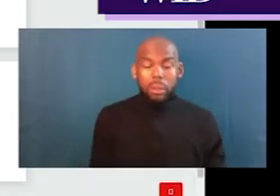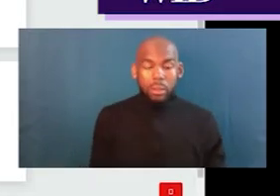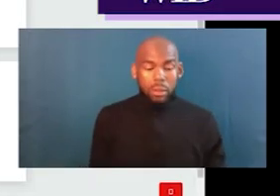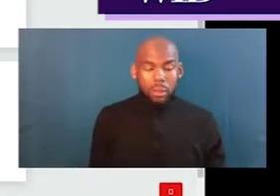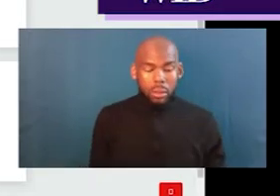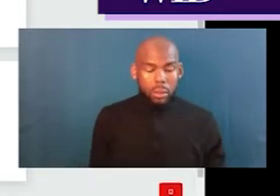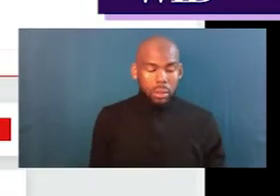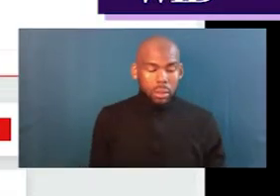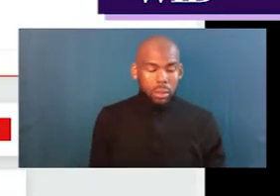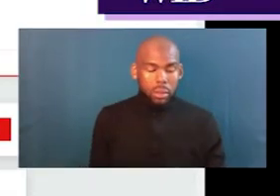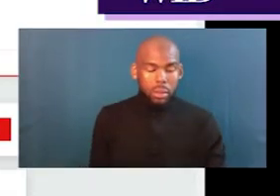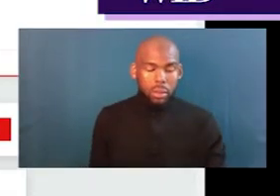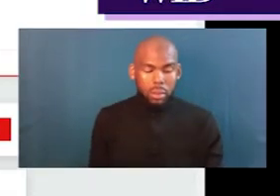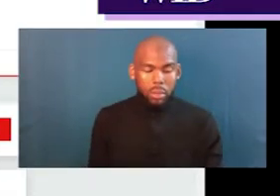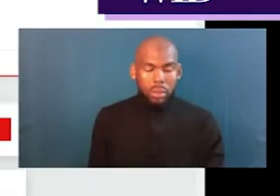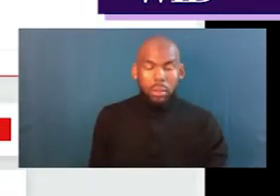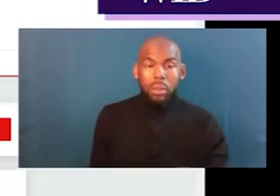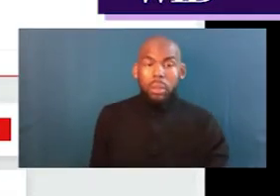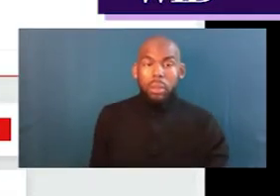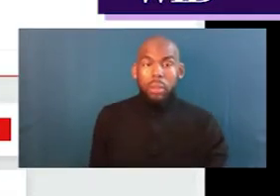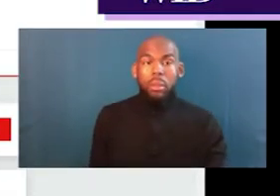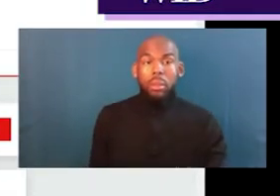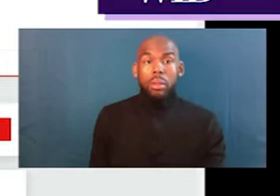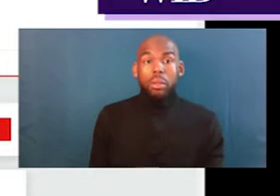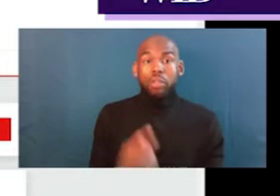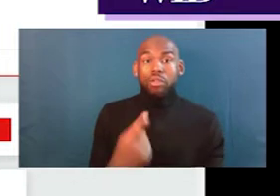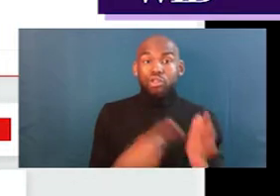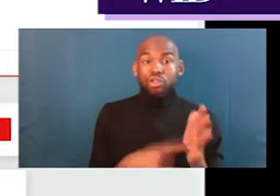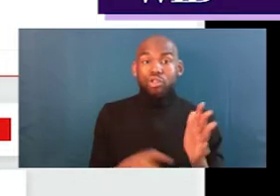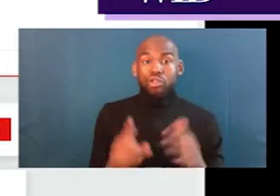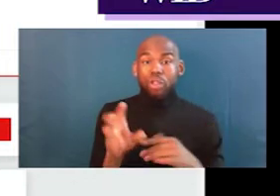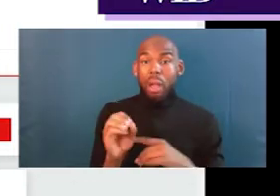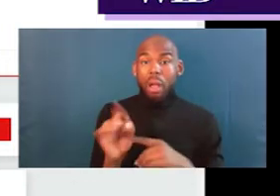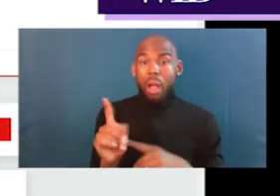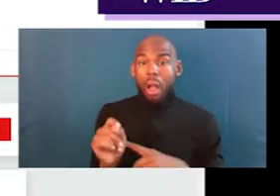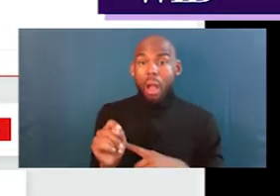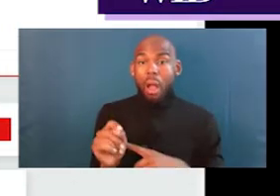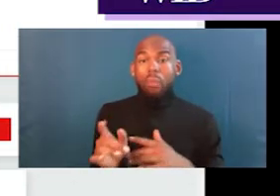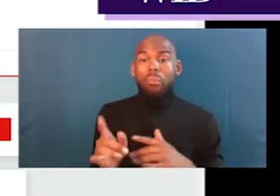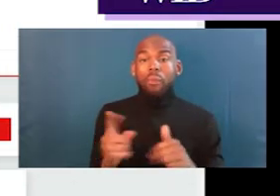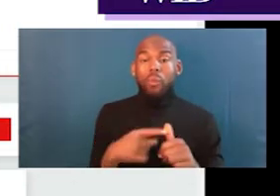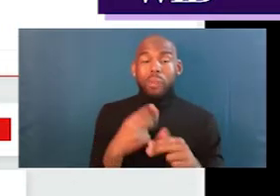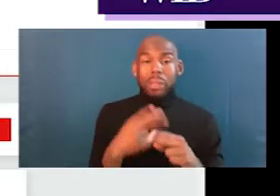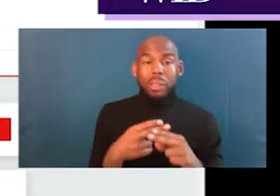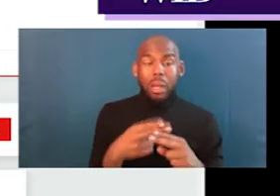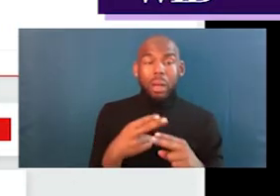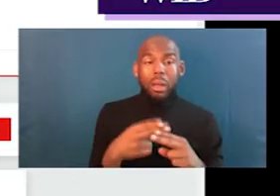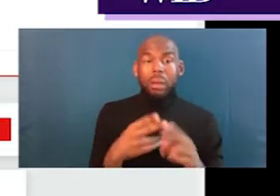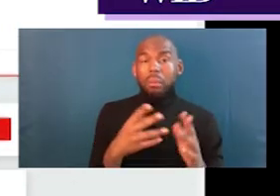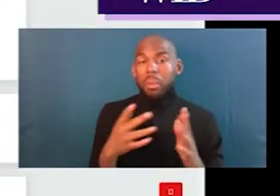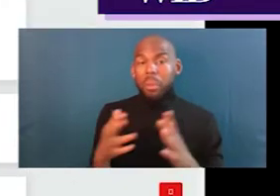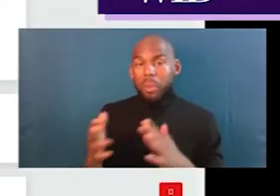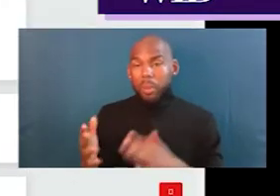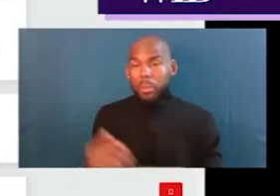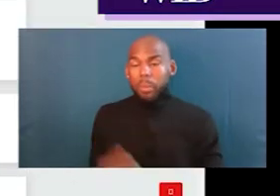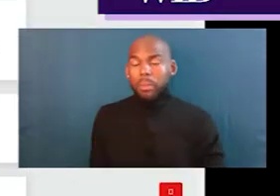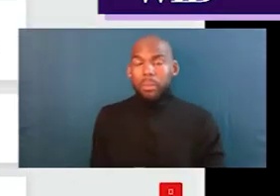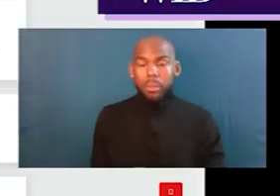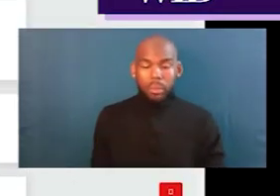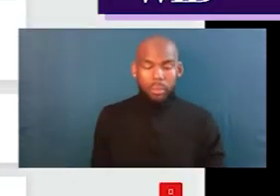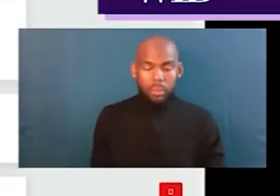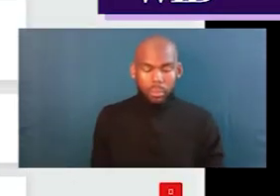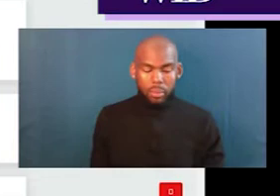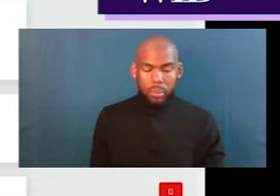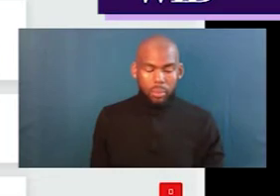enter. Checkout. Checkout. Page as checkout. Checkout. First name star edit, enter, Christina.